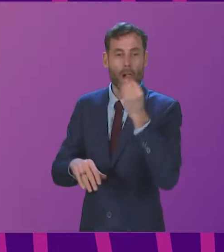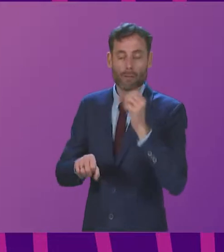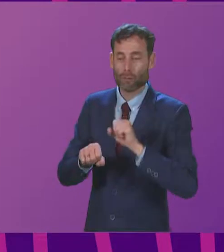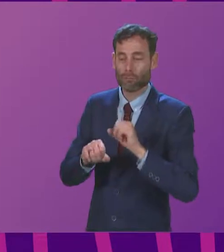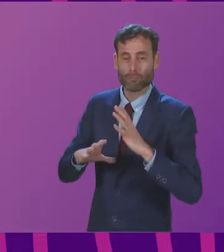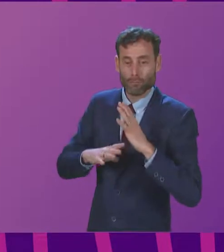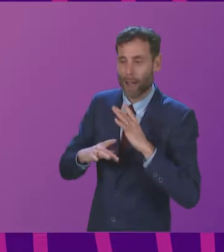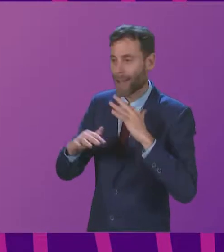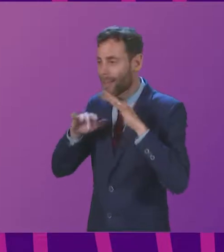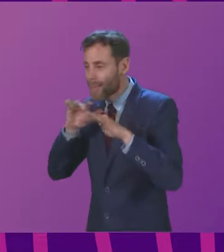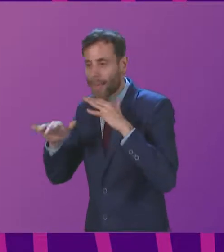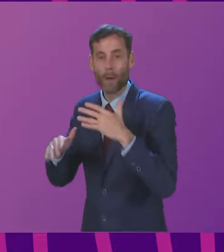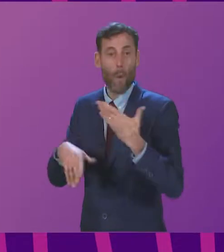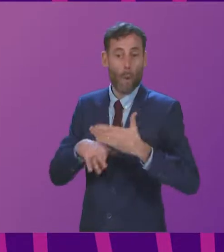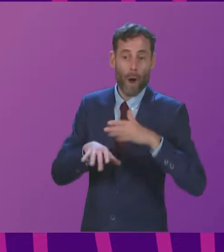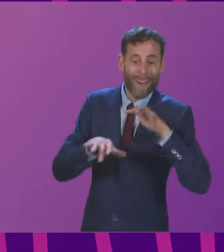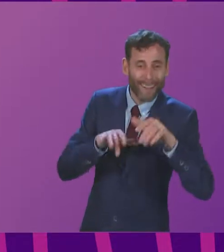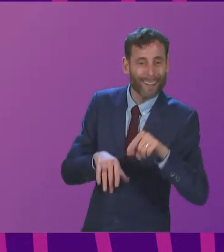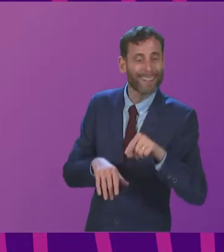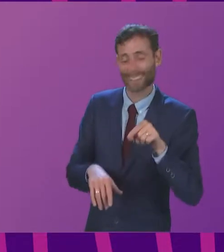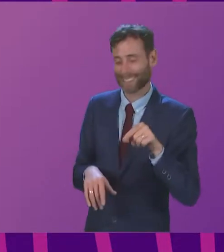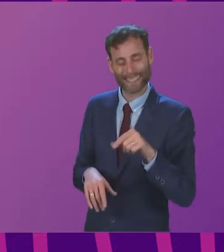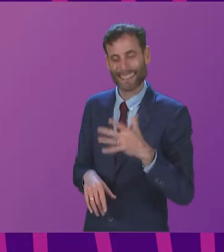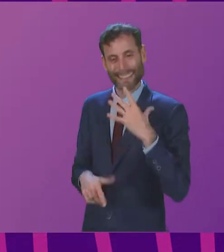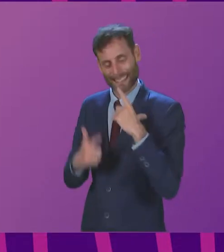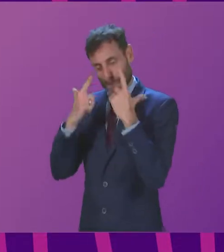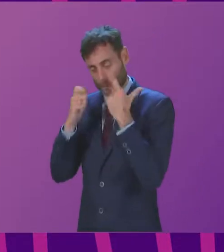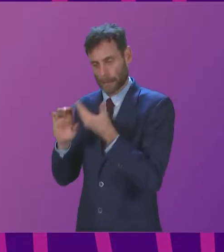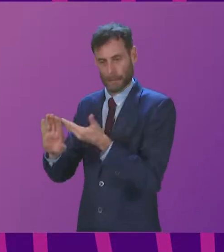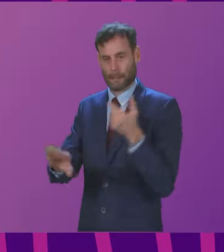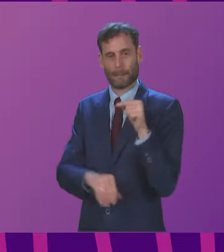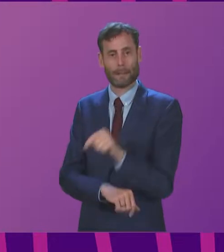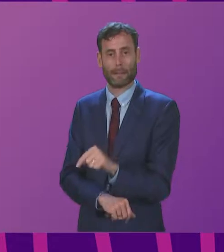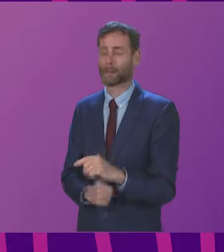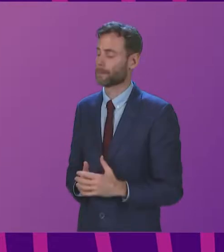possible remains one of the most effective protections that we have at our disposal just now.